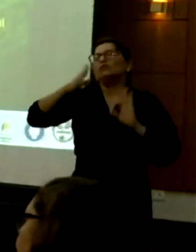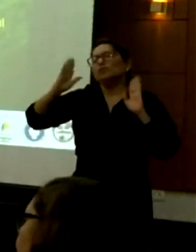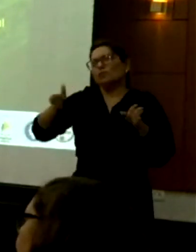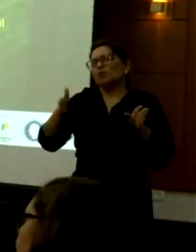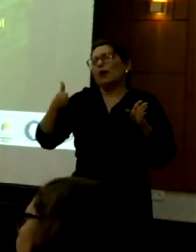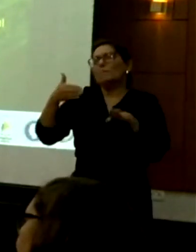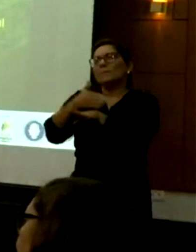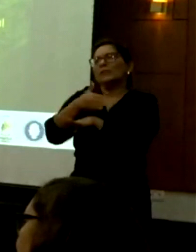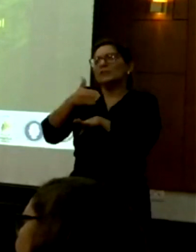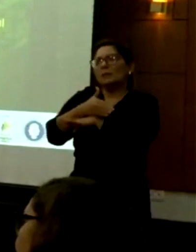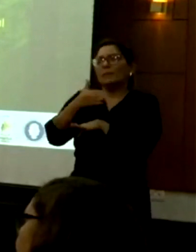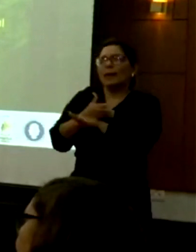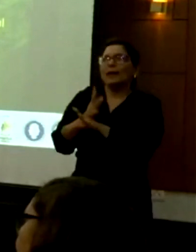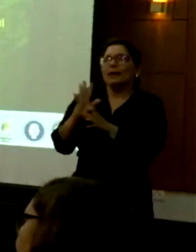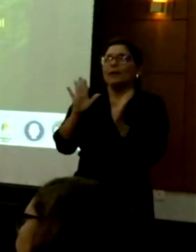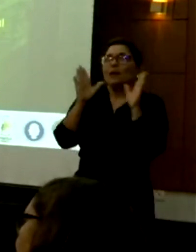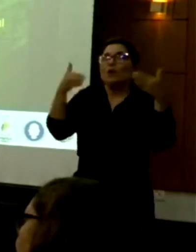is a climate change forum from Pará